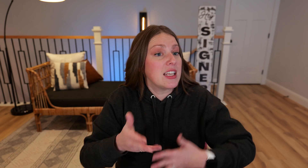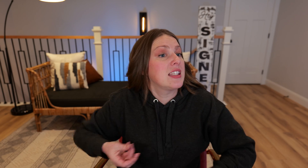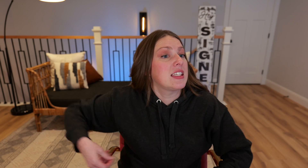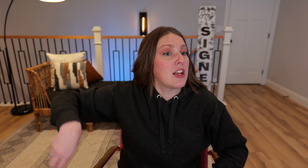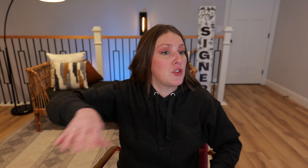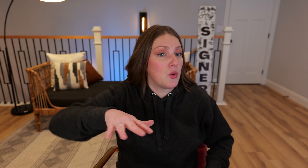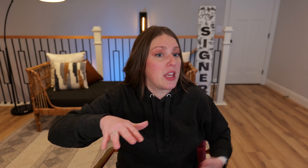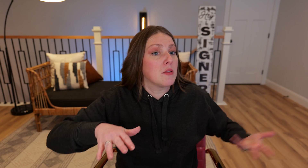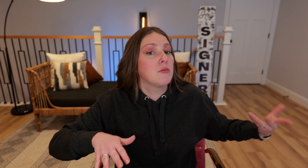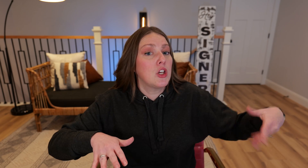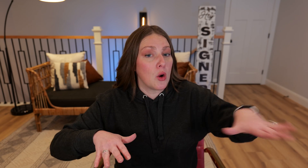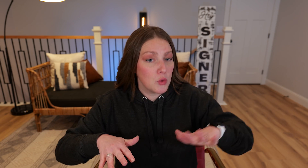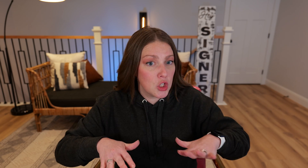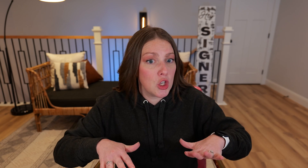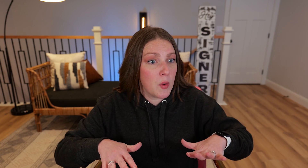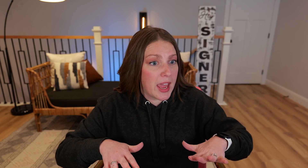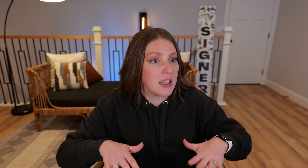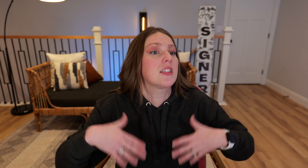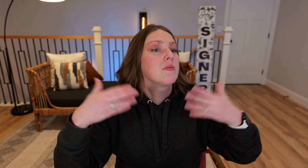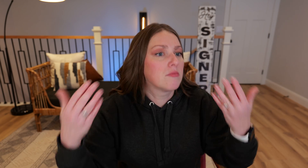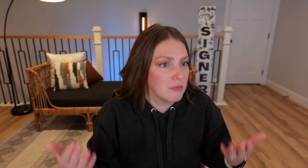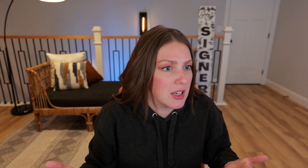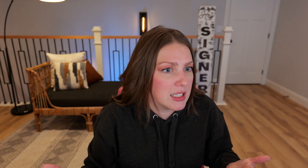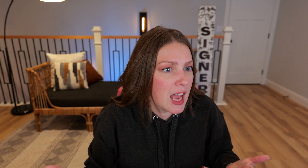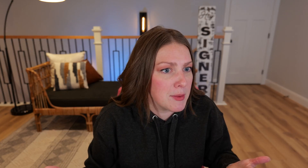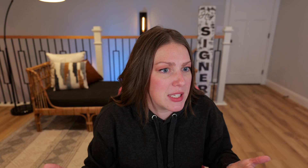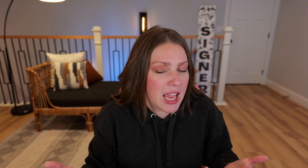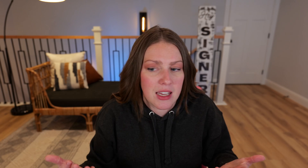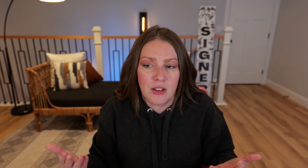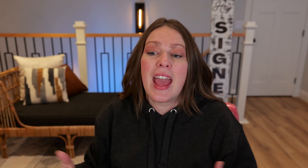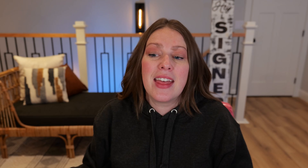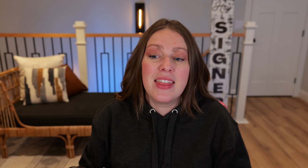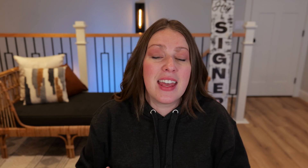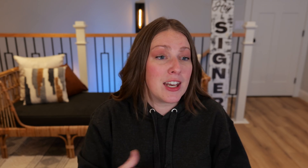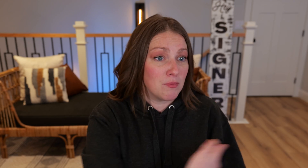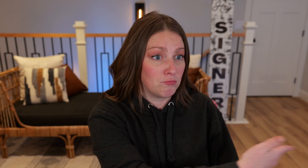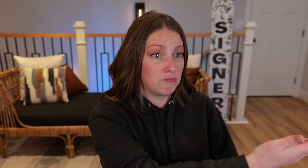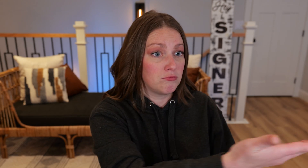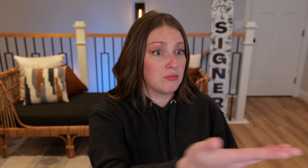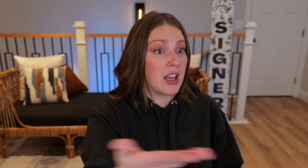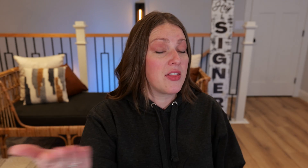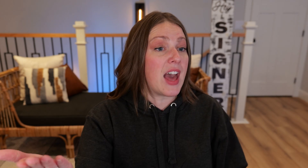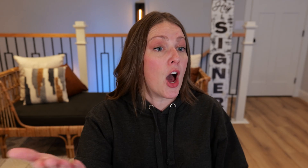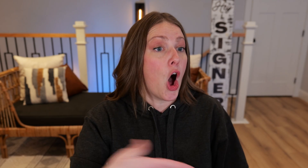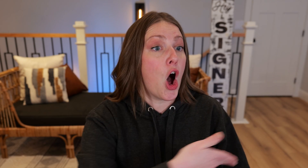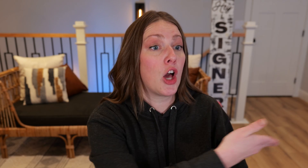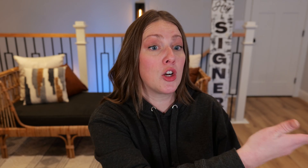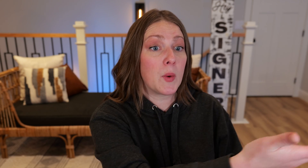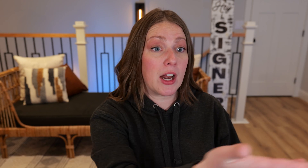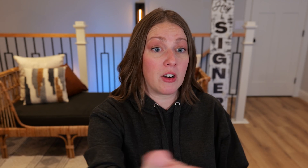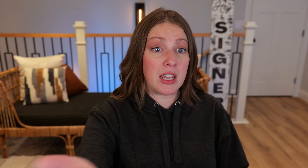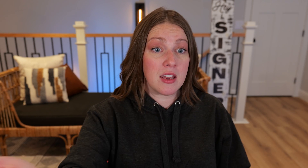instead of doing, you know, two hands times sake and then that honorary